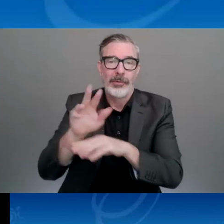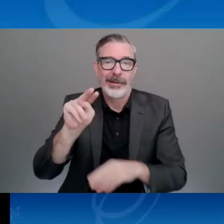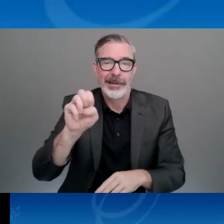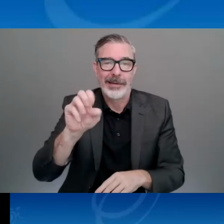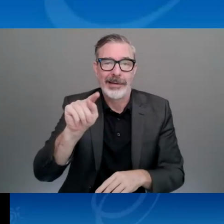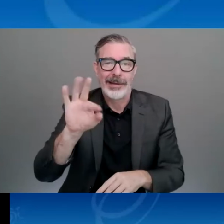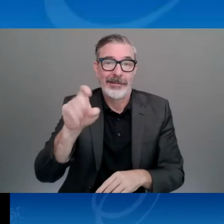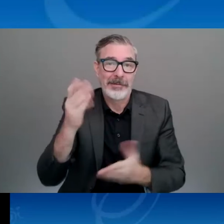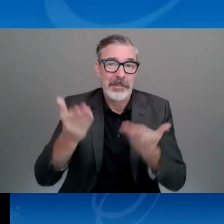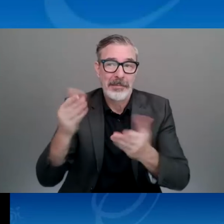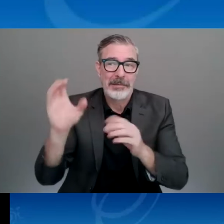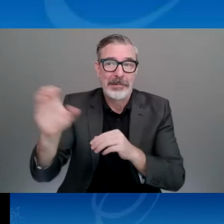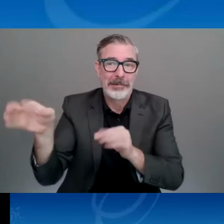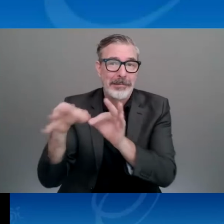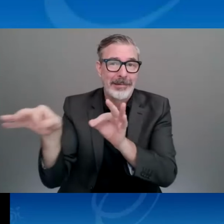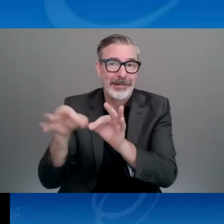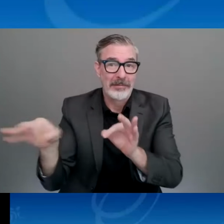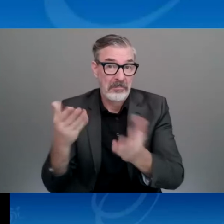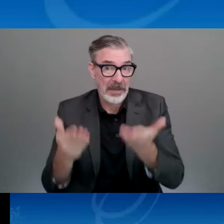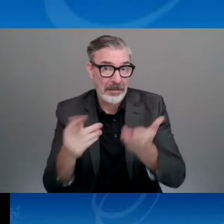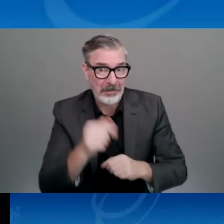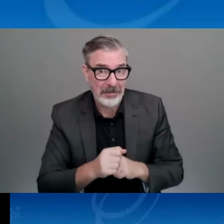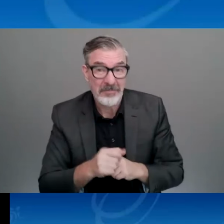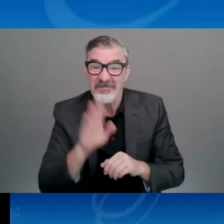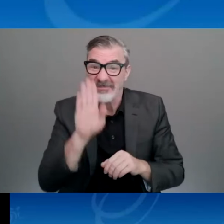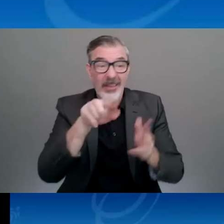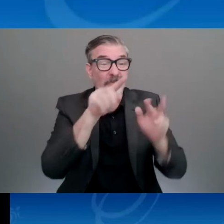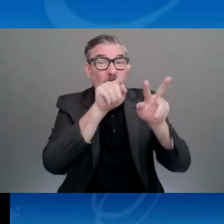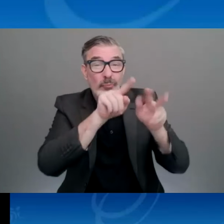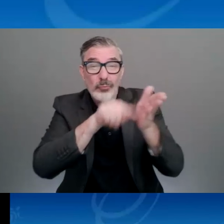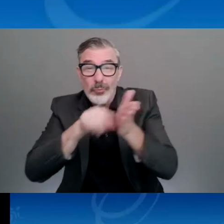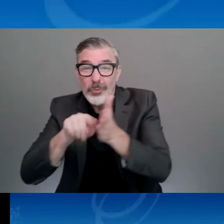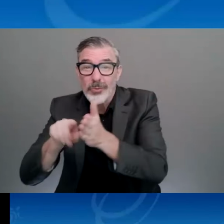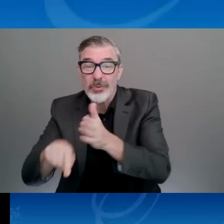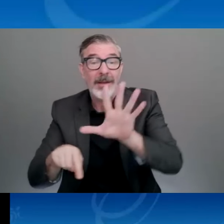because statistics will show right now that about 50% of viewers use captioning for their program.